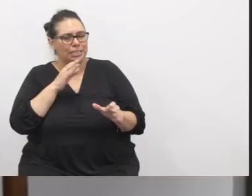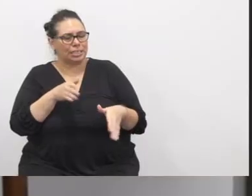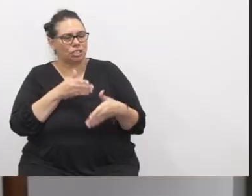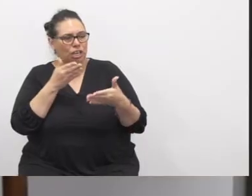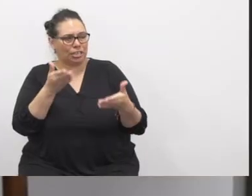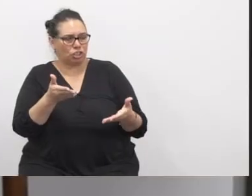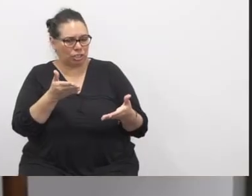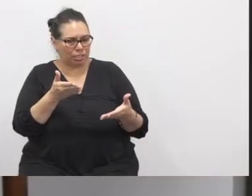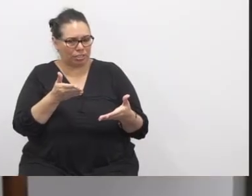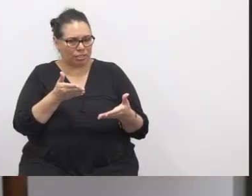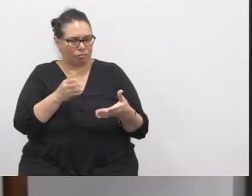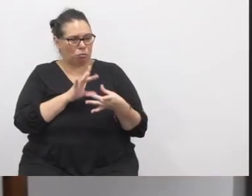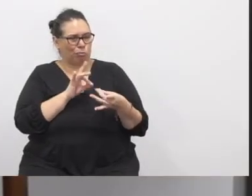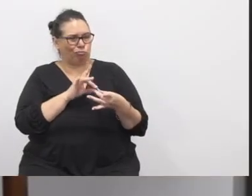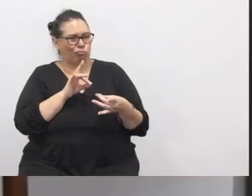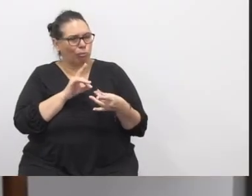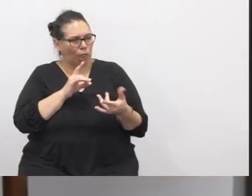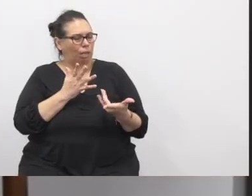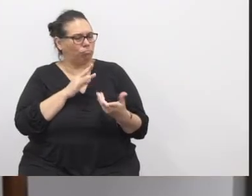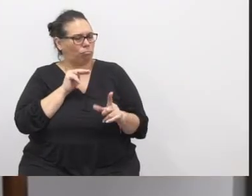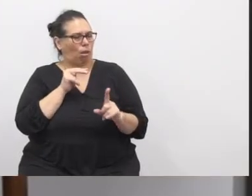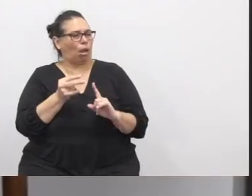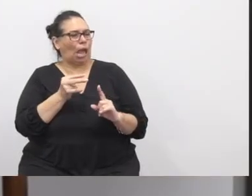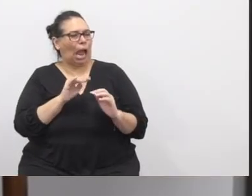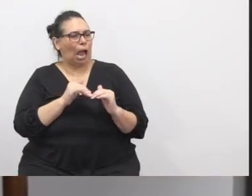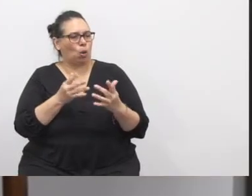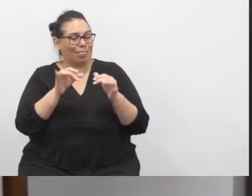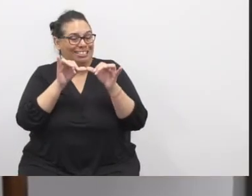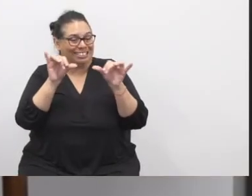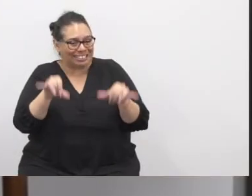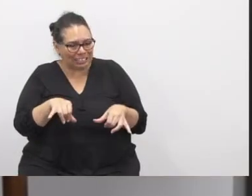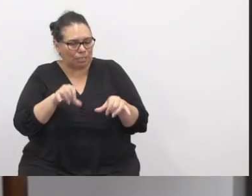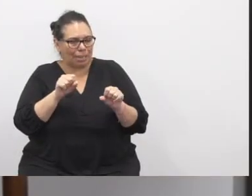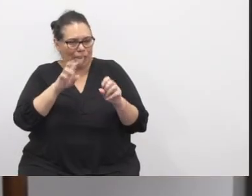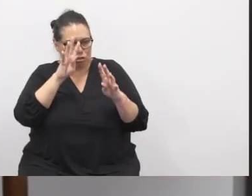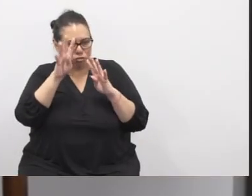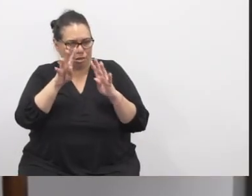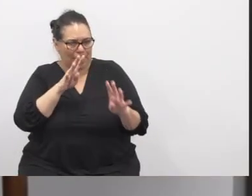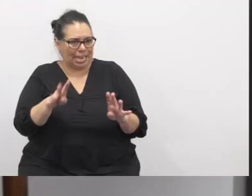from an anecdotal standpoint, - Right. on how we as a system can create a more conducive space for people